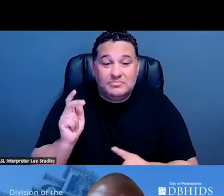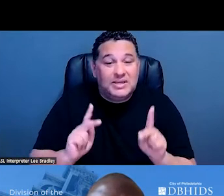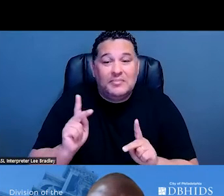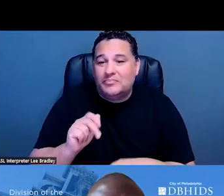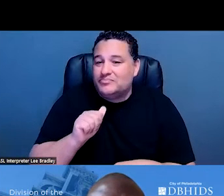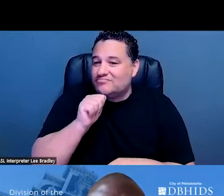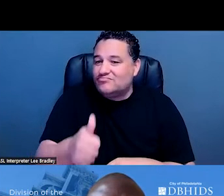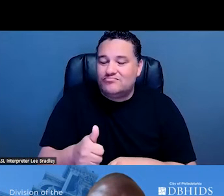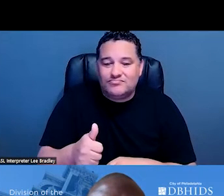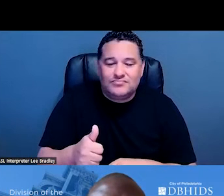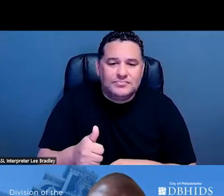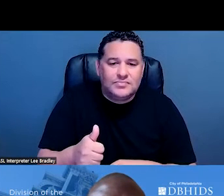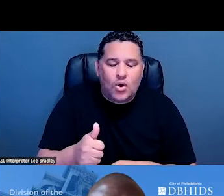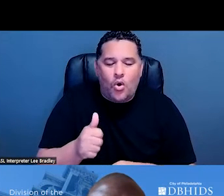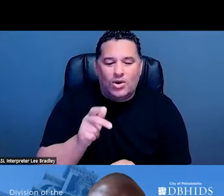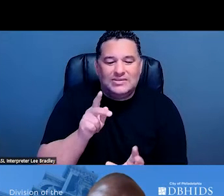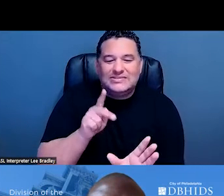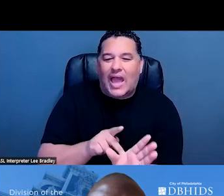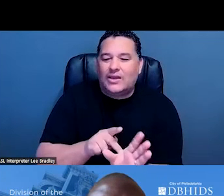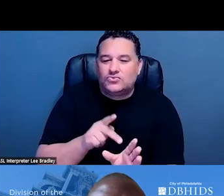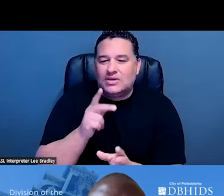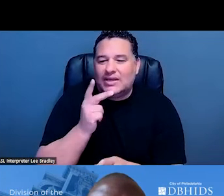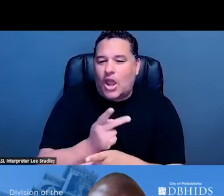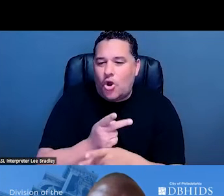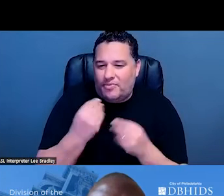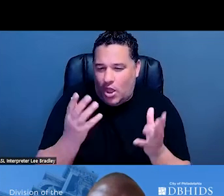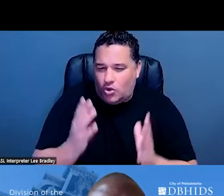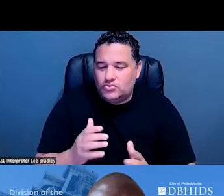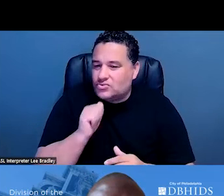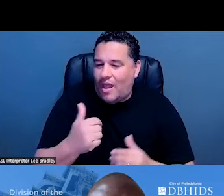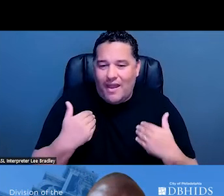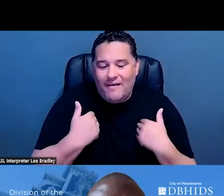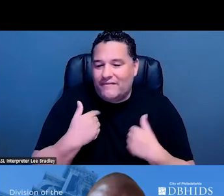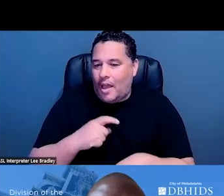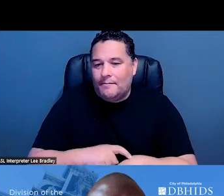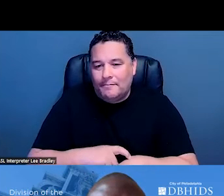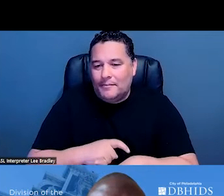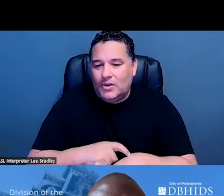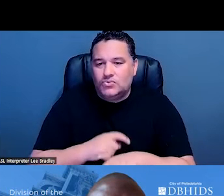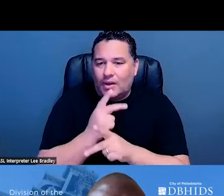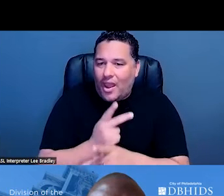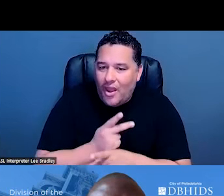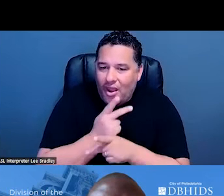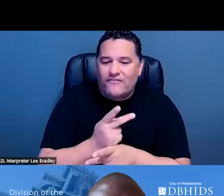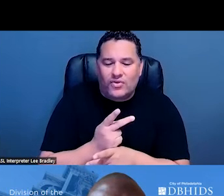, DURING CRISIS SITUATIONS , PEOPLE DO NOT, OR PSYCHIATRIC